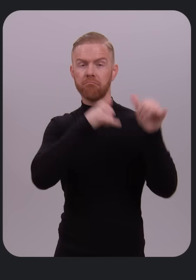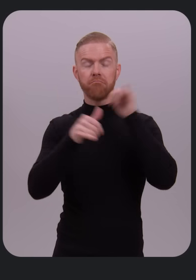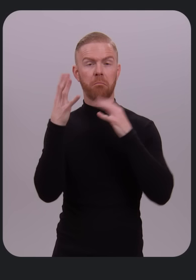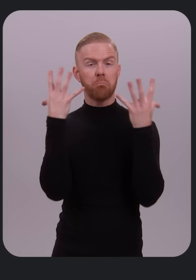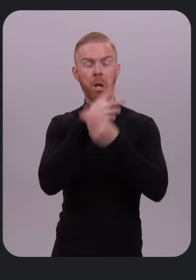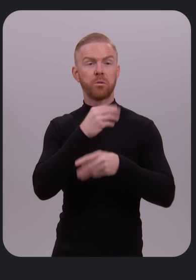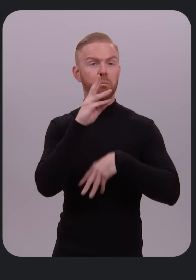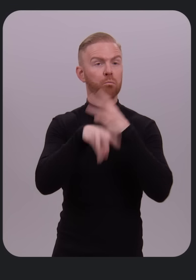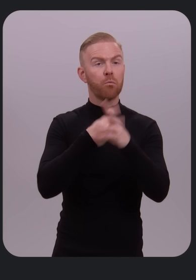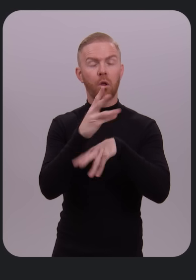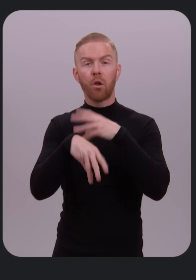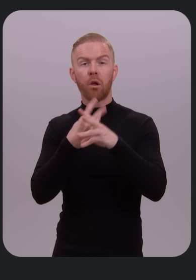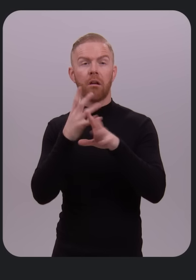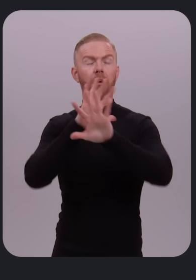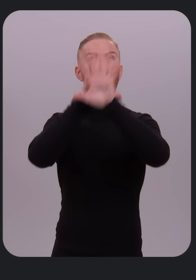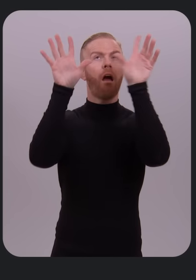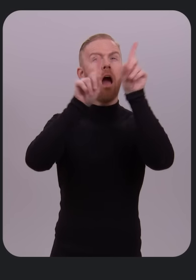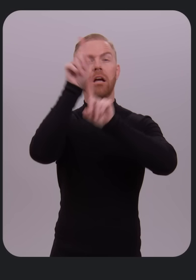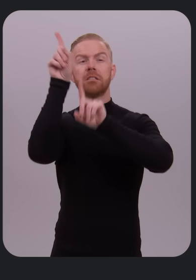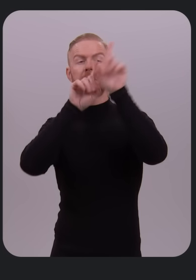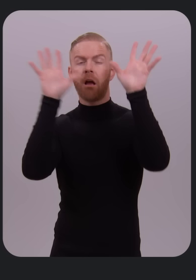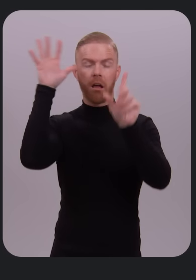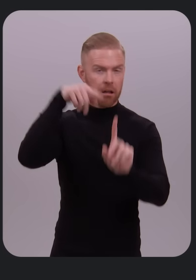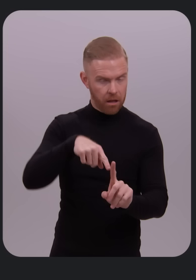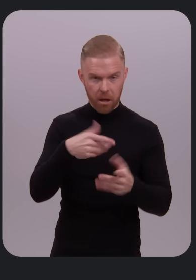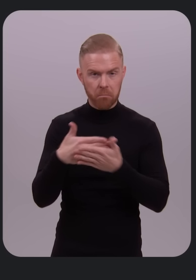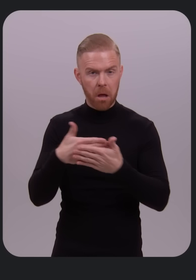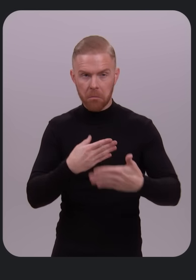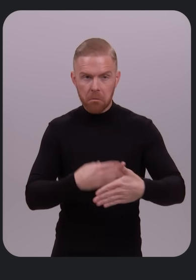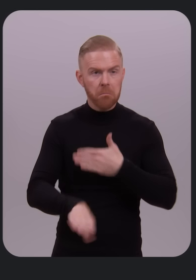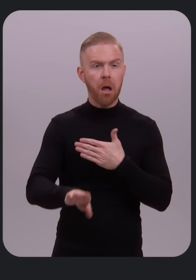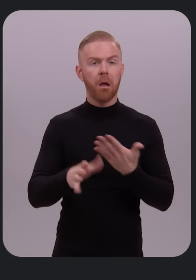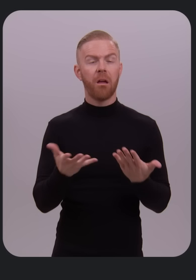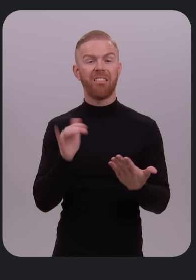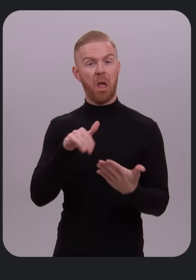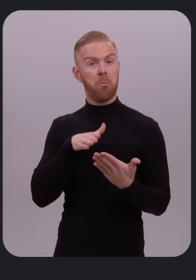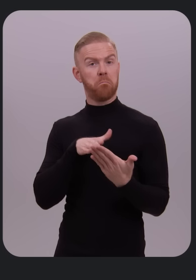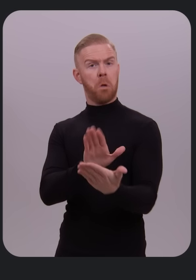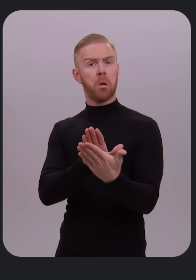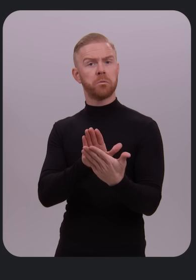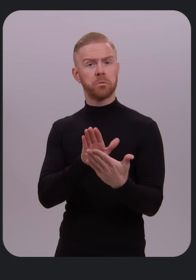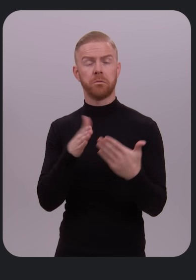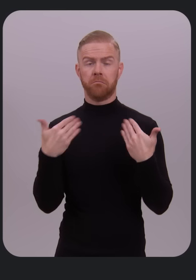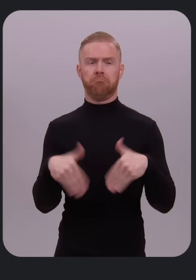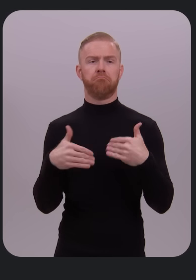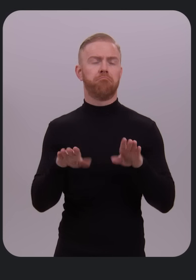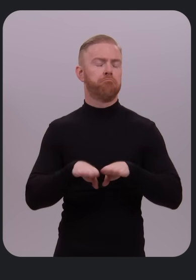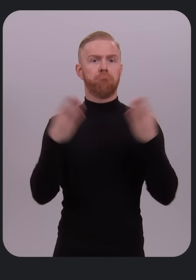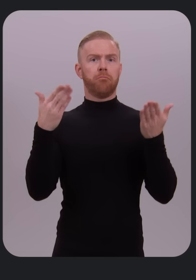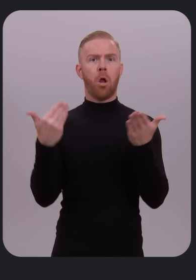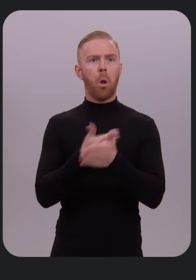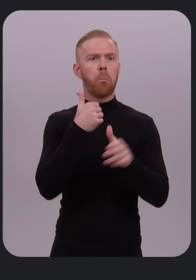the cosmic events, and herself as a newborn. This approach opened up completely new storytelling